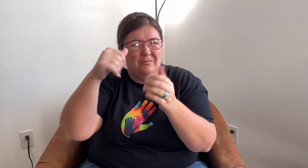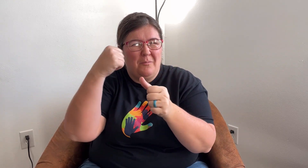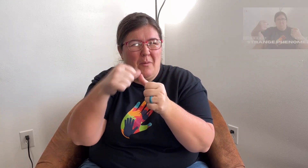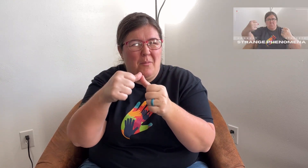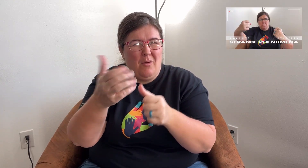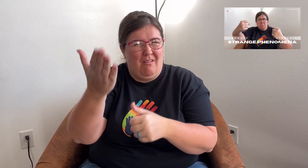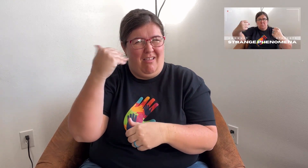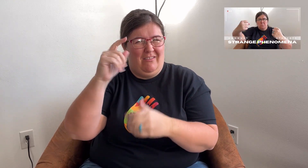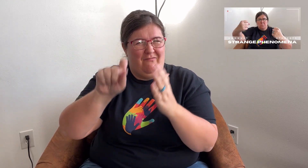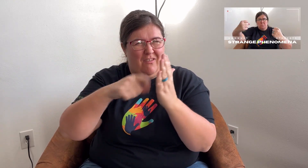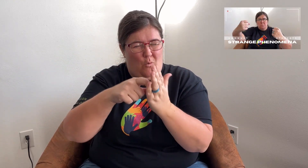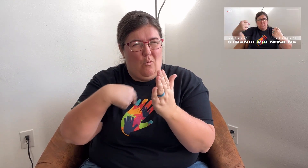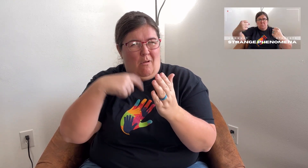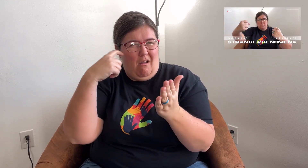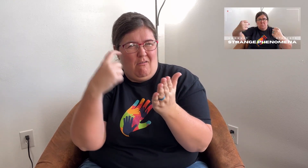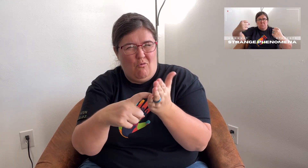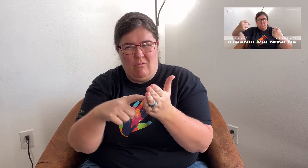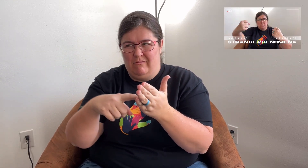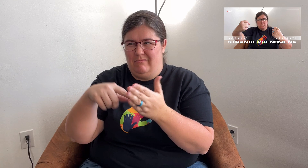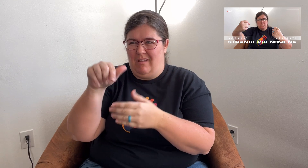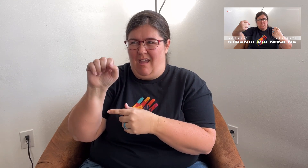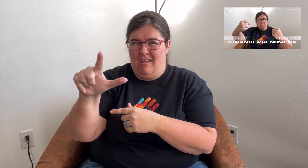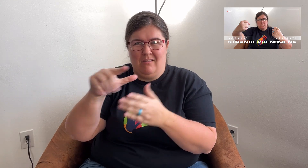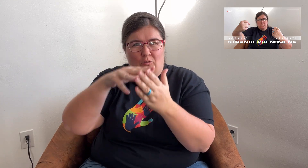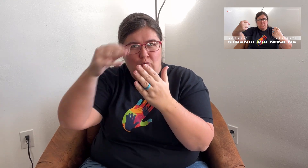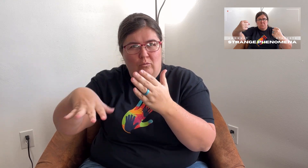Remember in my last video how I mentioned I'm